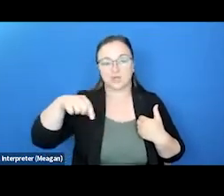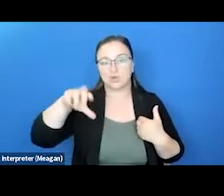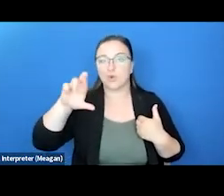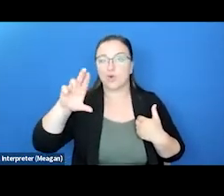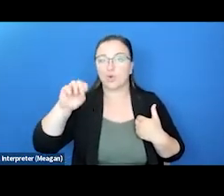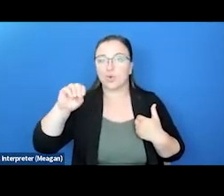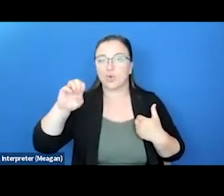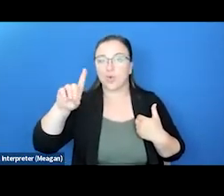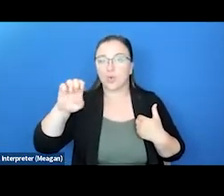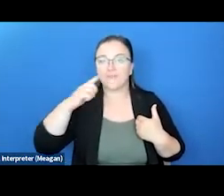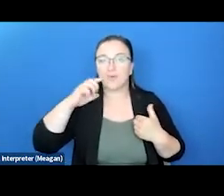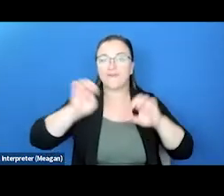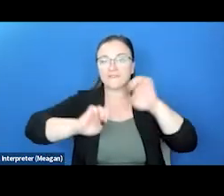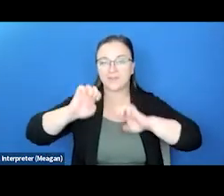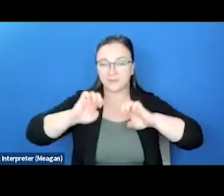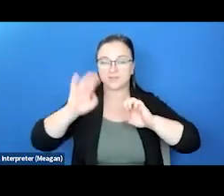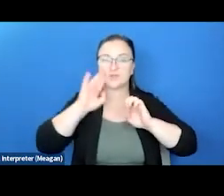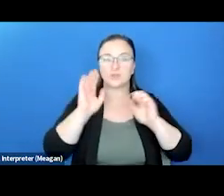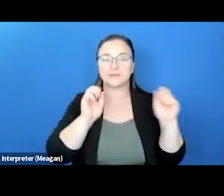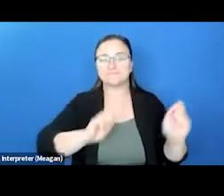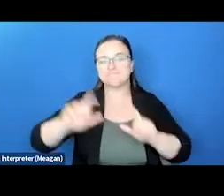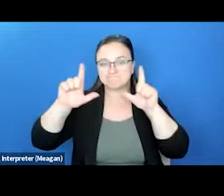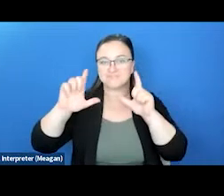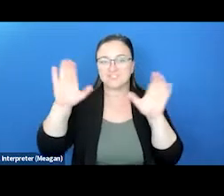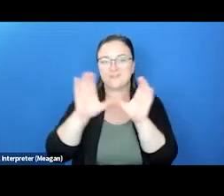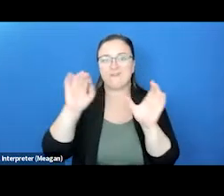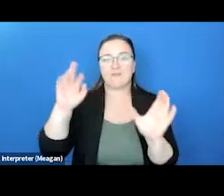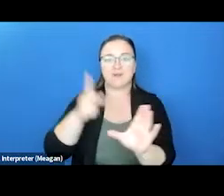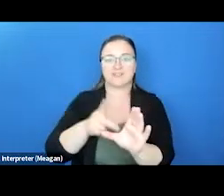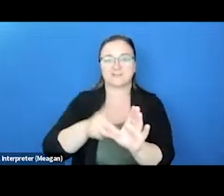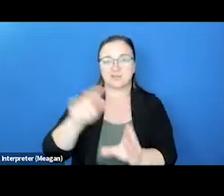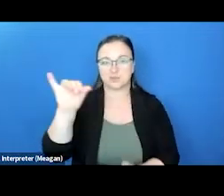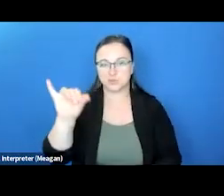that will redirect you to a certificate of participation. Next slide.